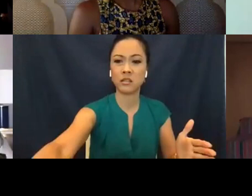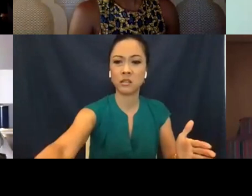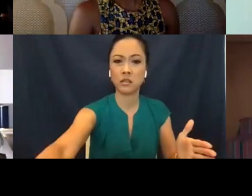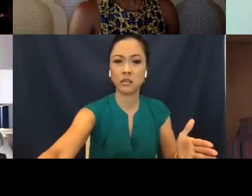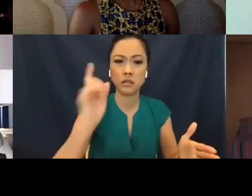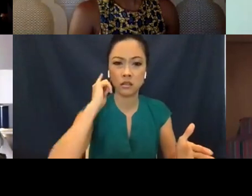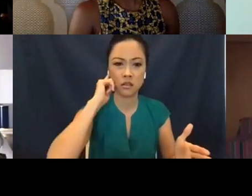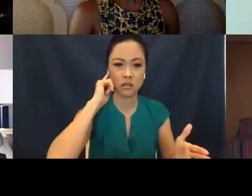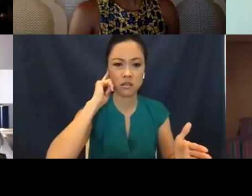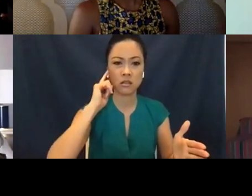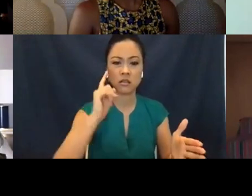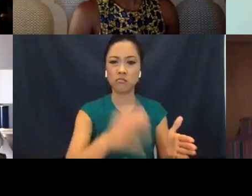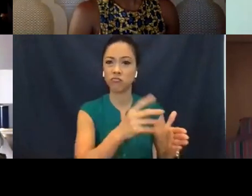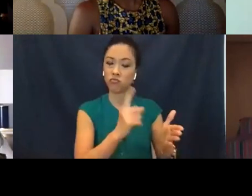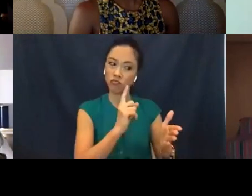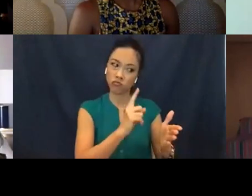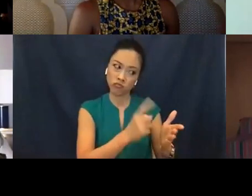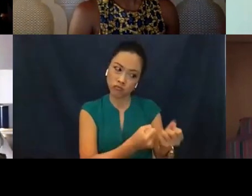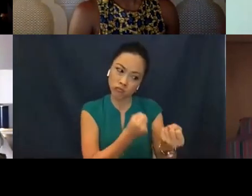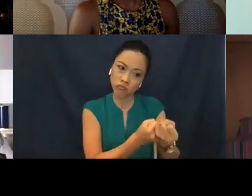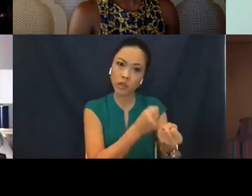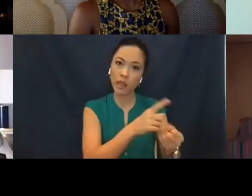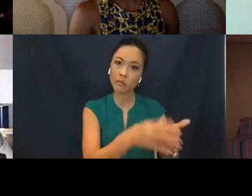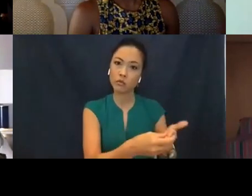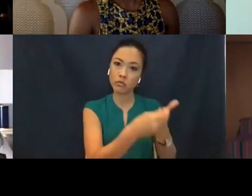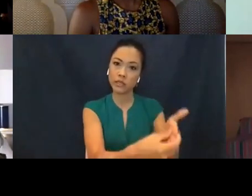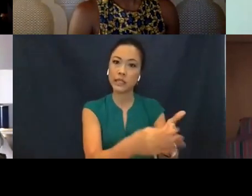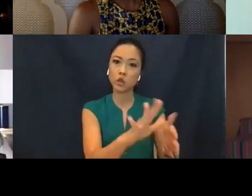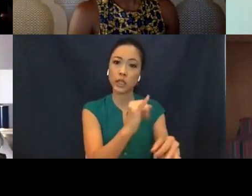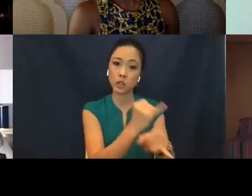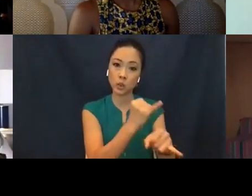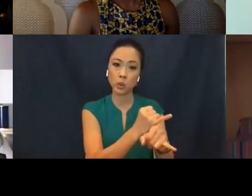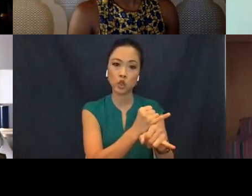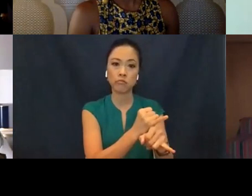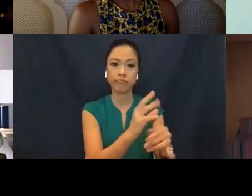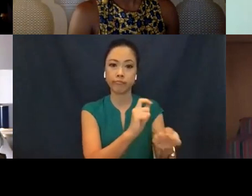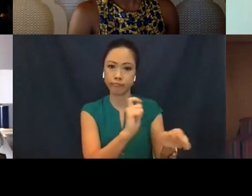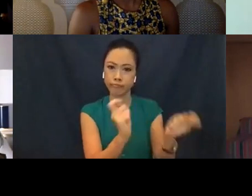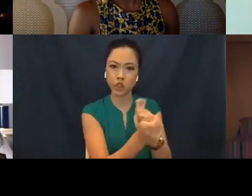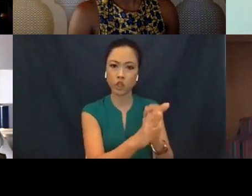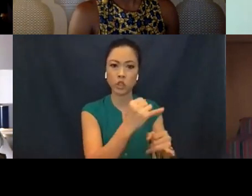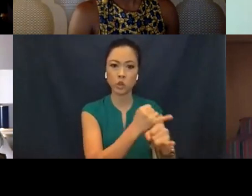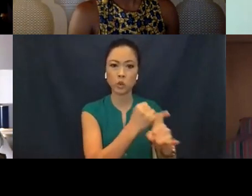of that, it allowed us to play into the necessity of having to do online programming, because